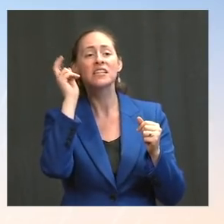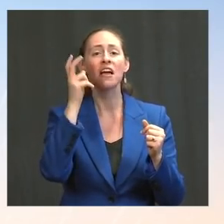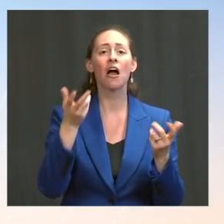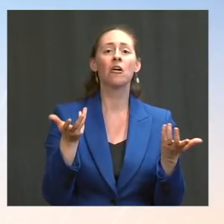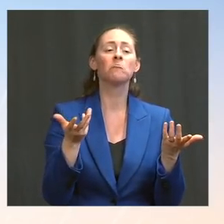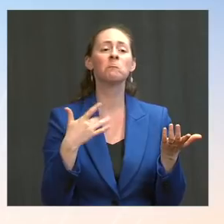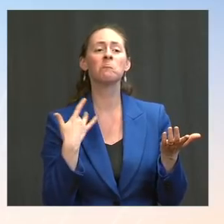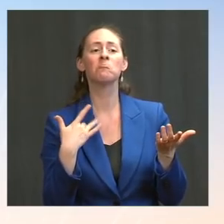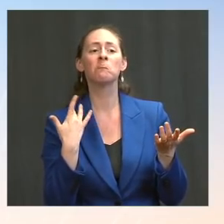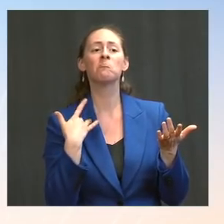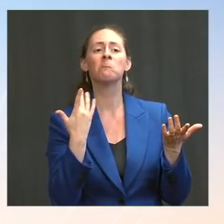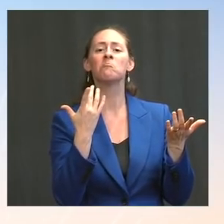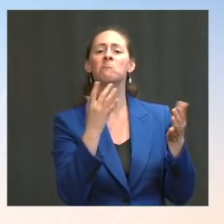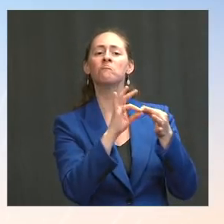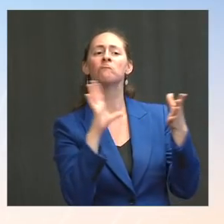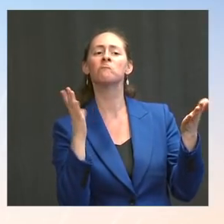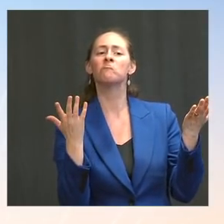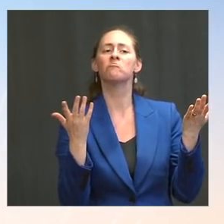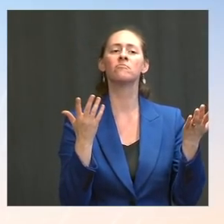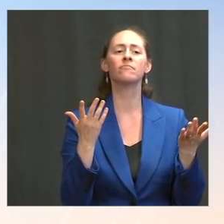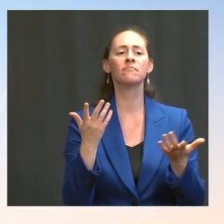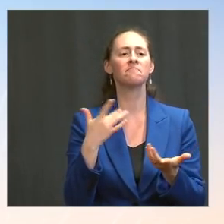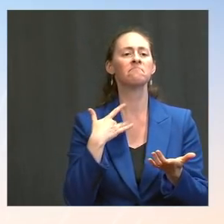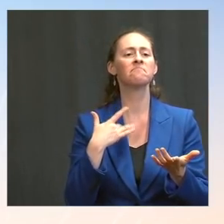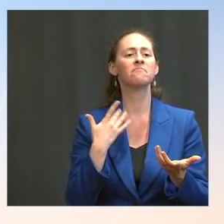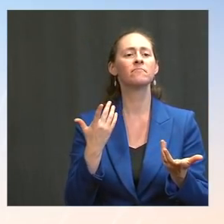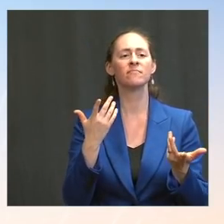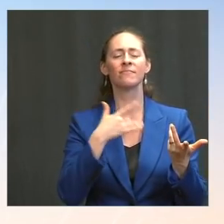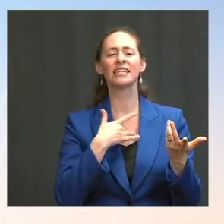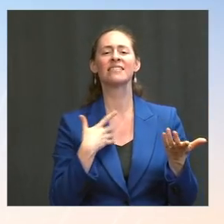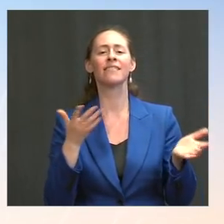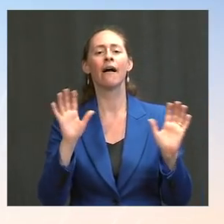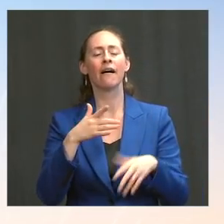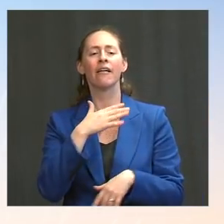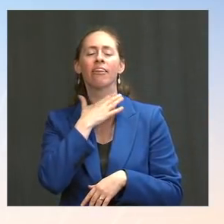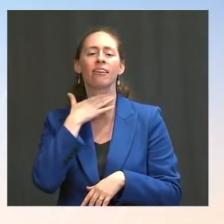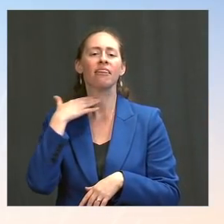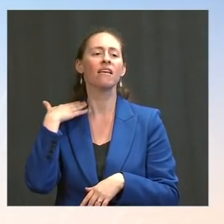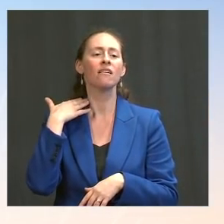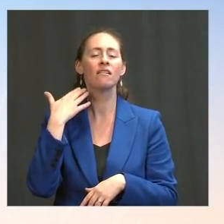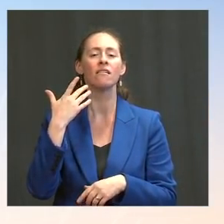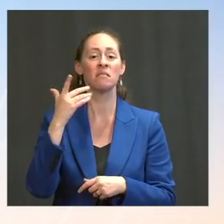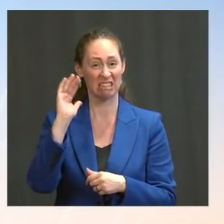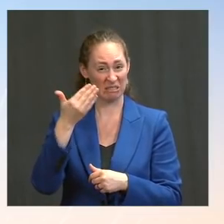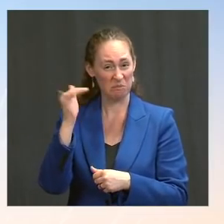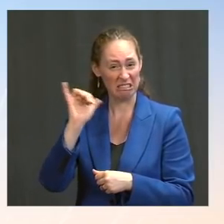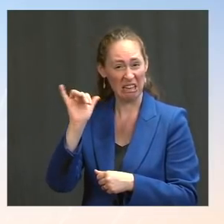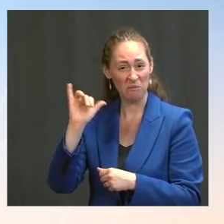Twenty years on now, we're -- we seem to be -- average Americans are just shrugging their shoulders